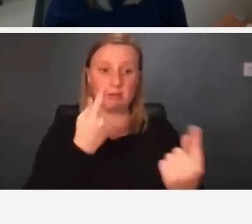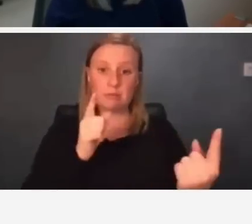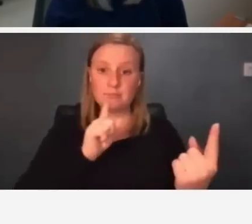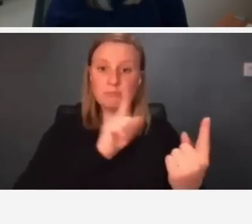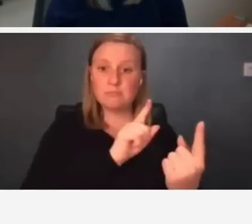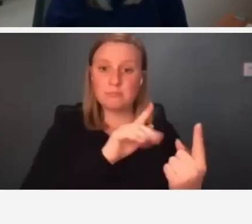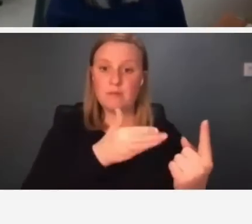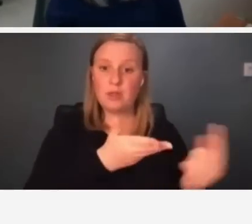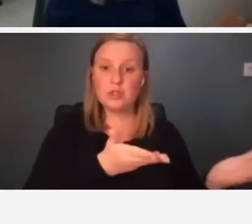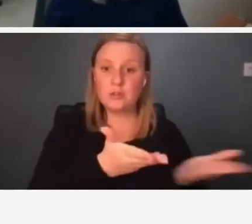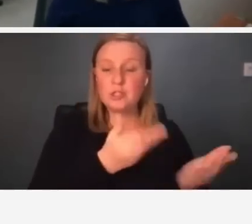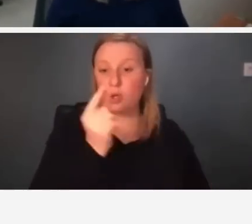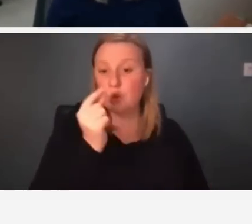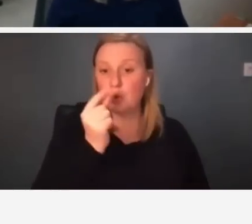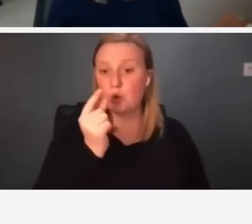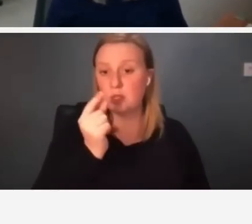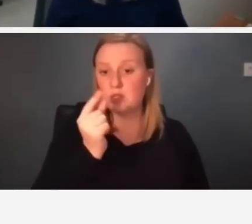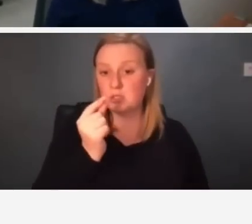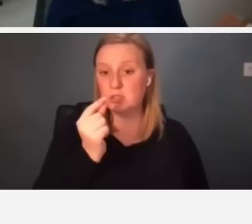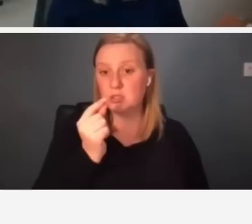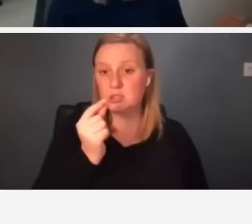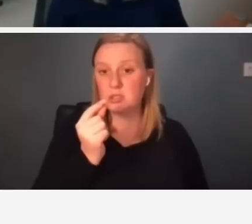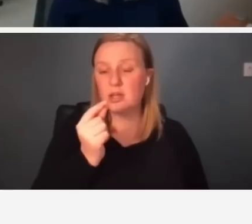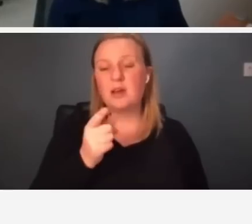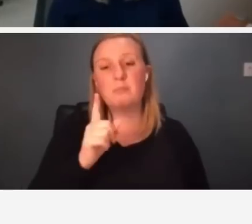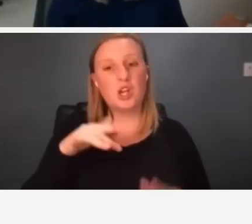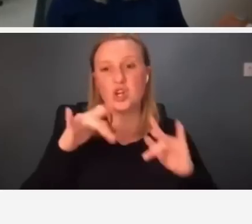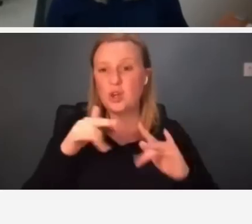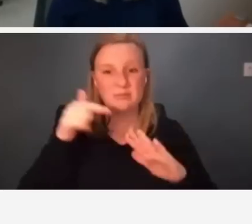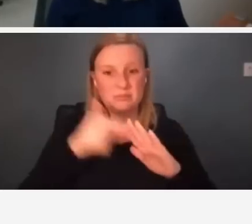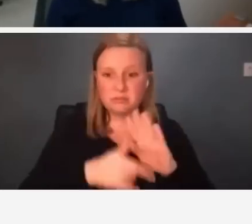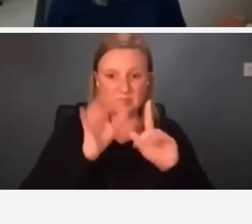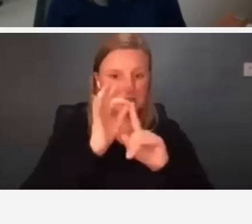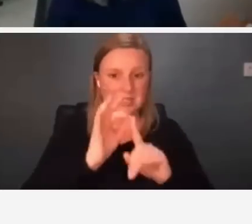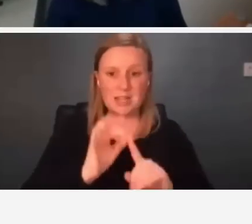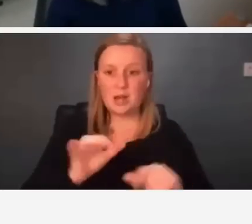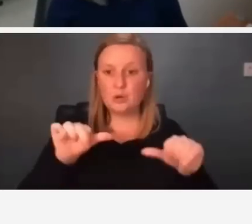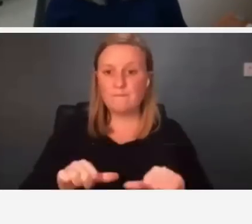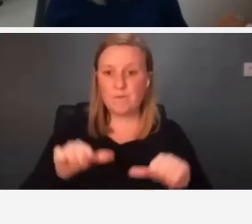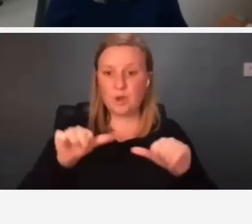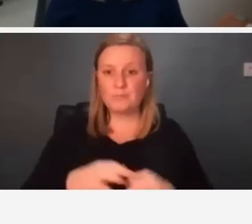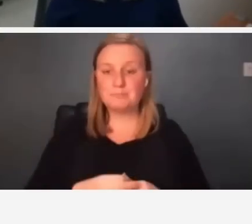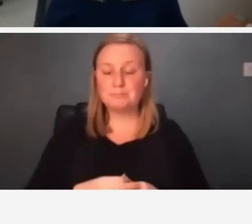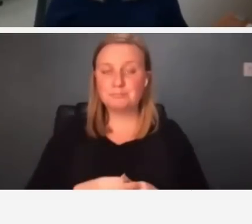but that level of detail is I guess yet to be decided. But a good question.